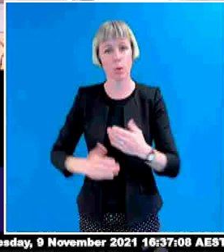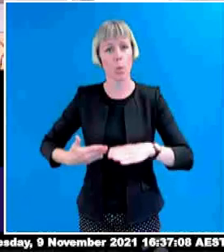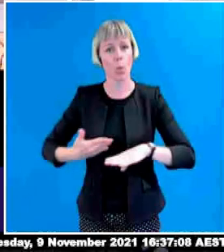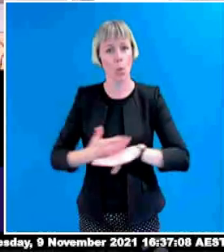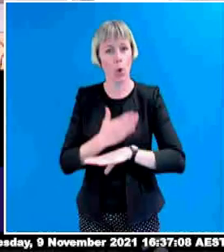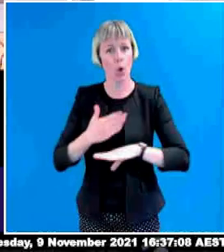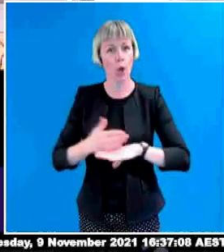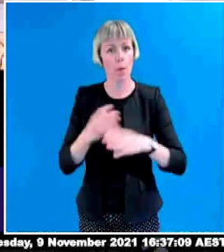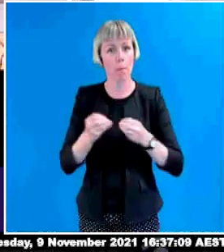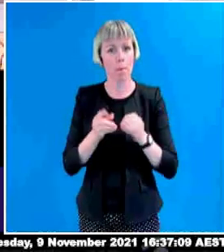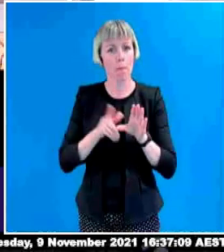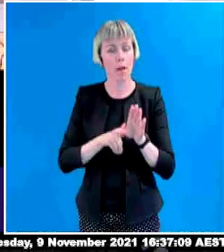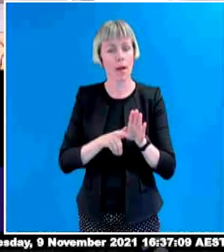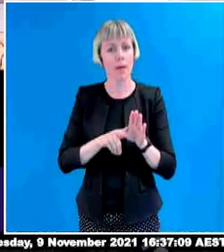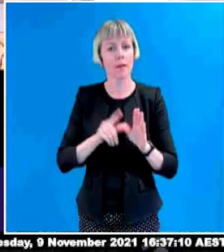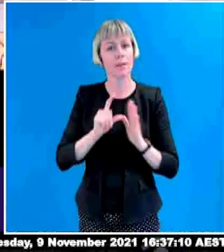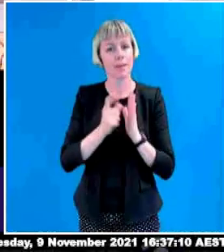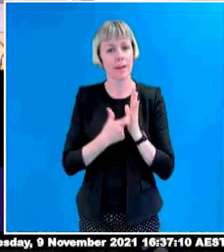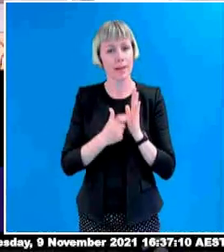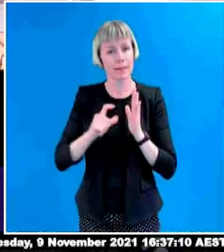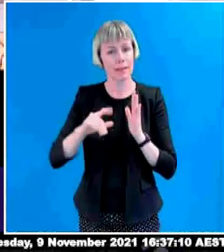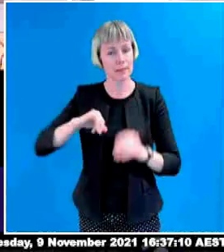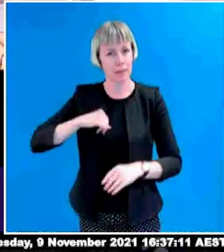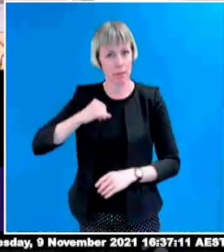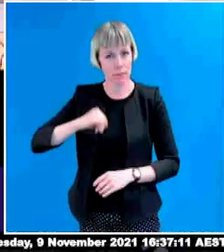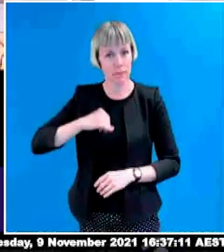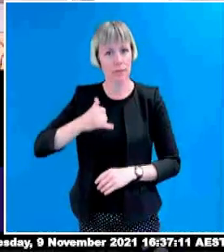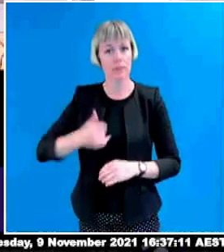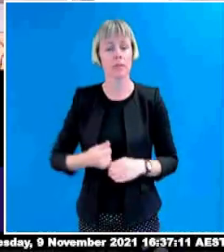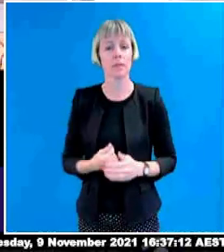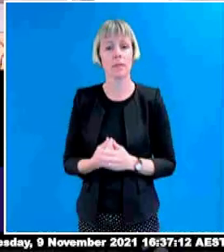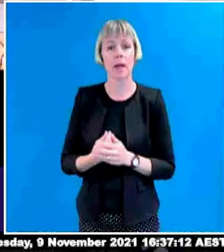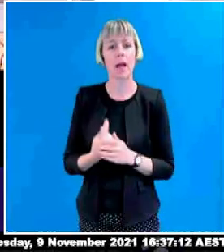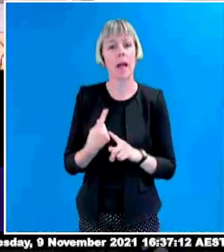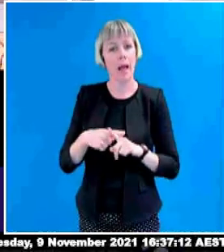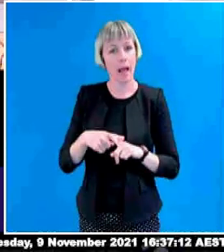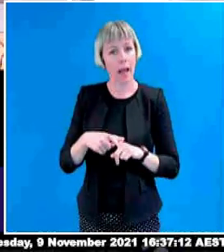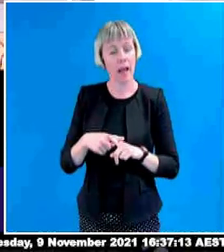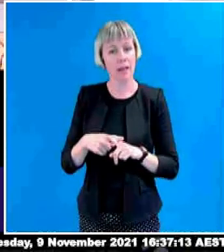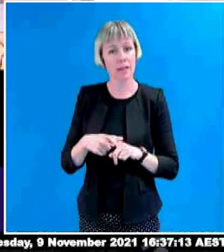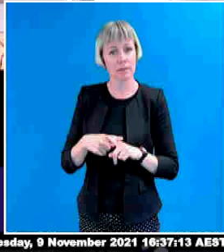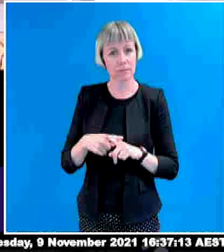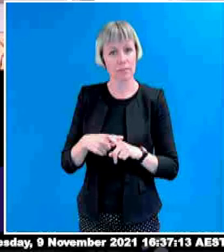that has been done by the staff of the Royal Commission and through the